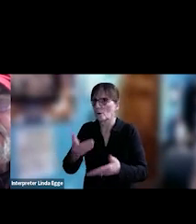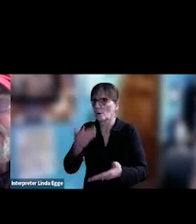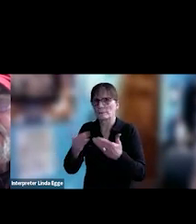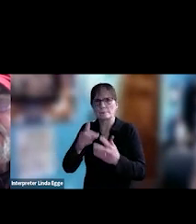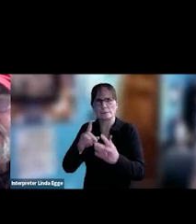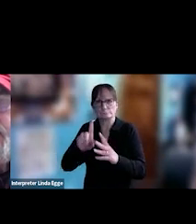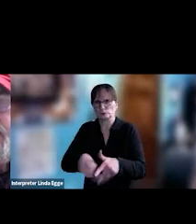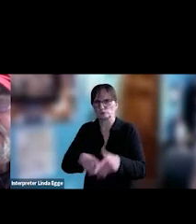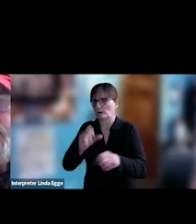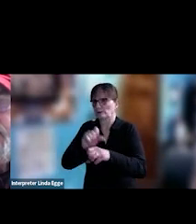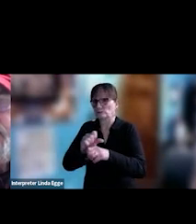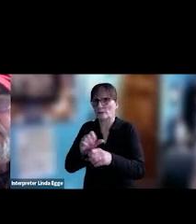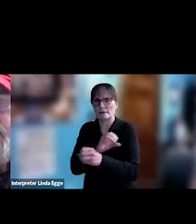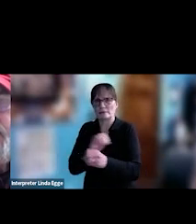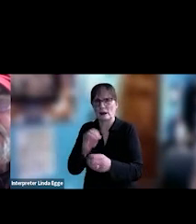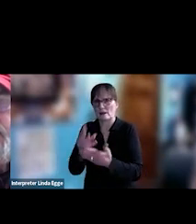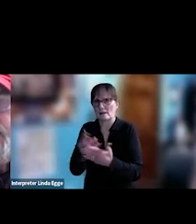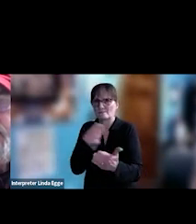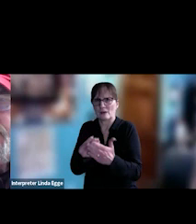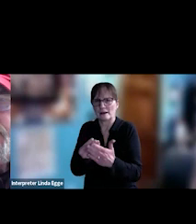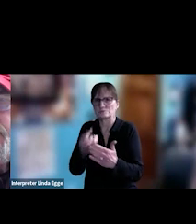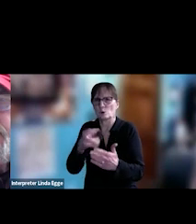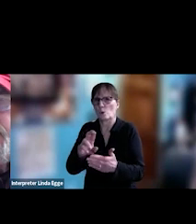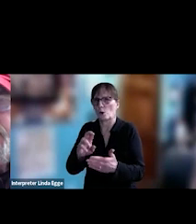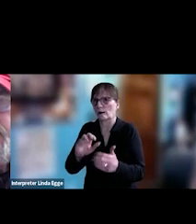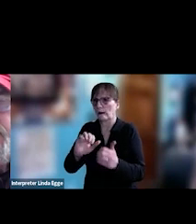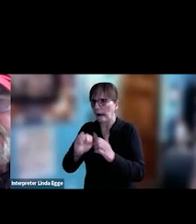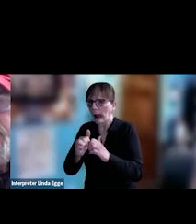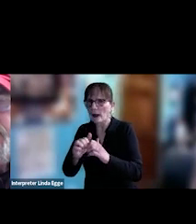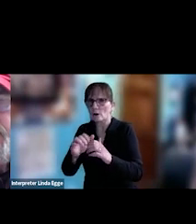and don't have finances or means to get back and forth,